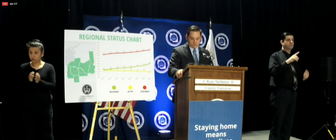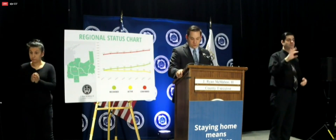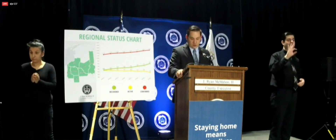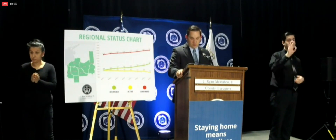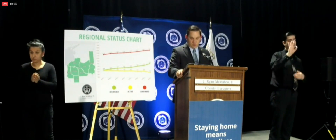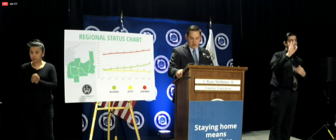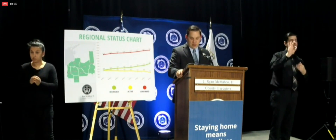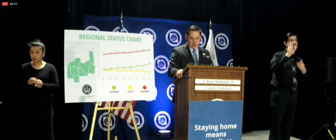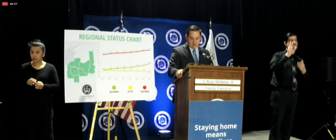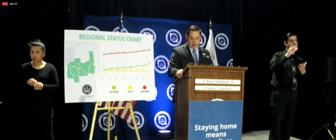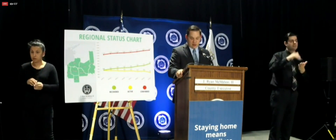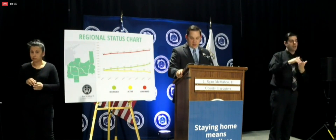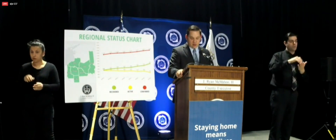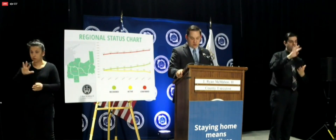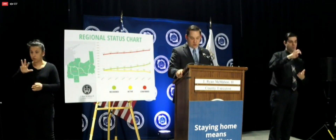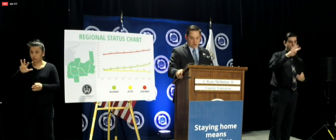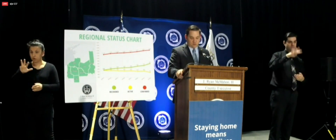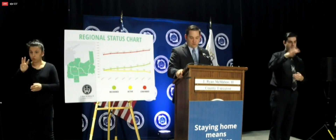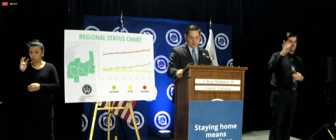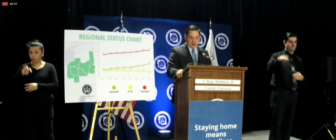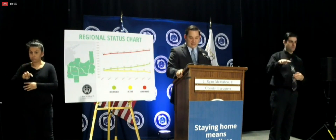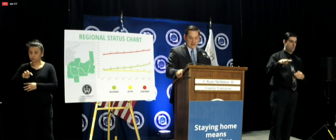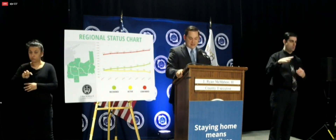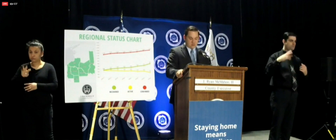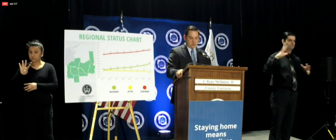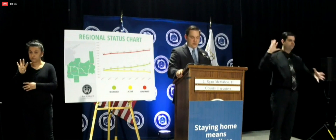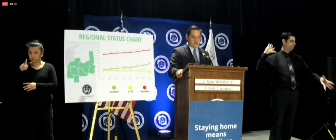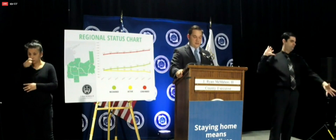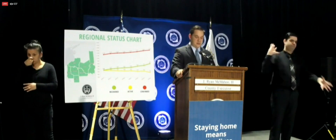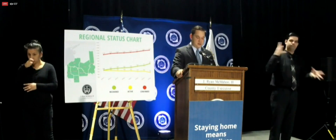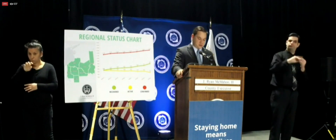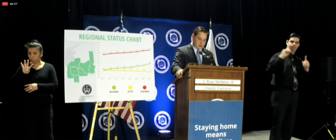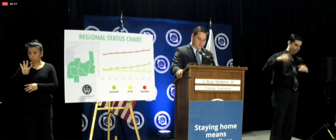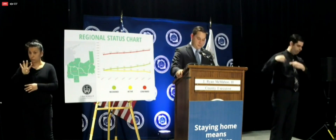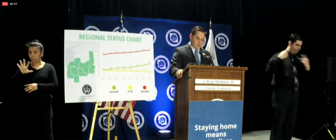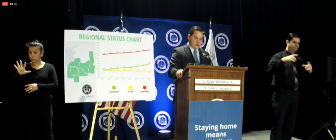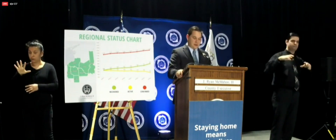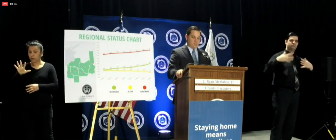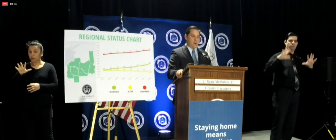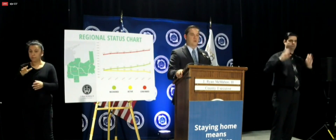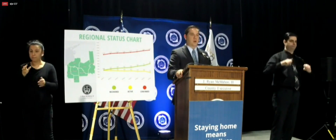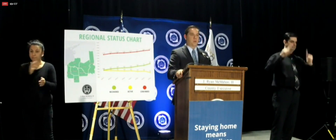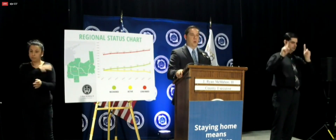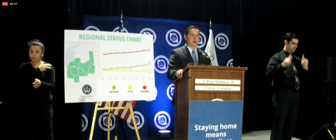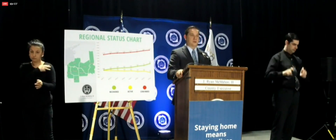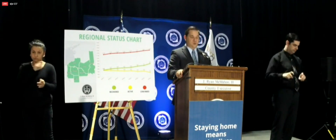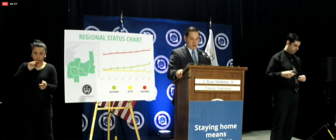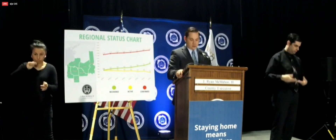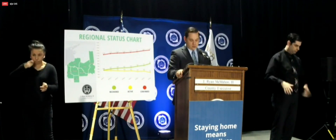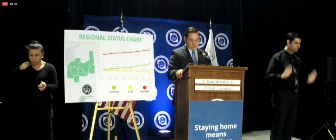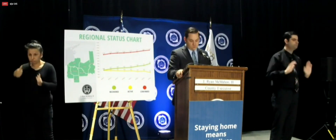BUT LET ME GO THROUGH THE TESTING. 9,445 TESTED ADMINISTERED AND WE HAVE HAD 259 TESTS COMPLETED